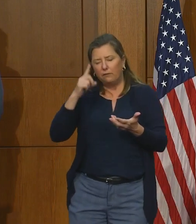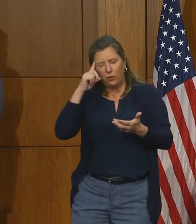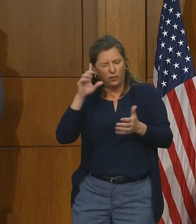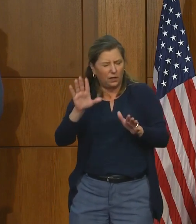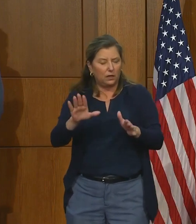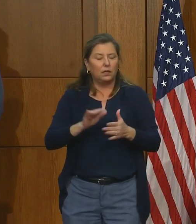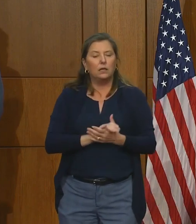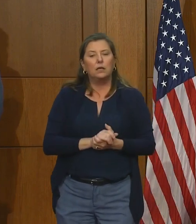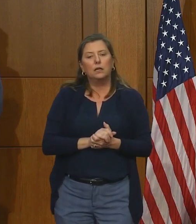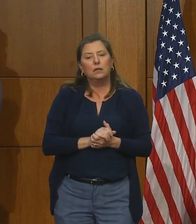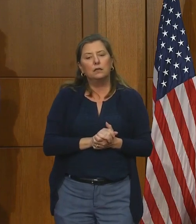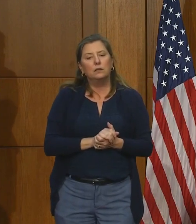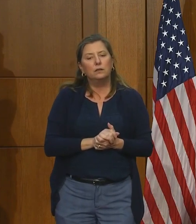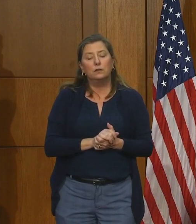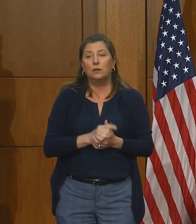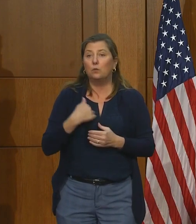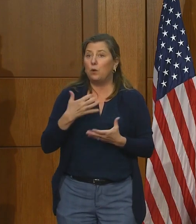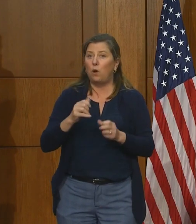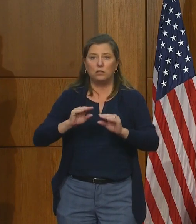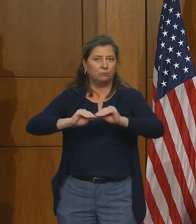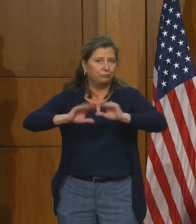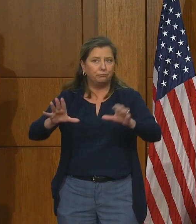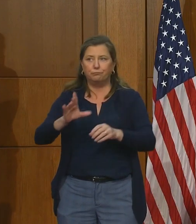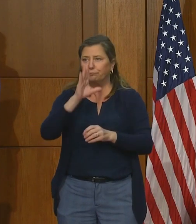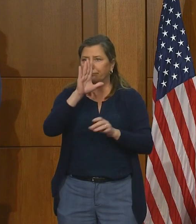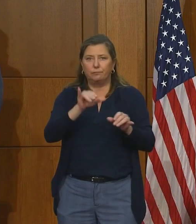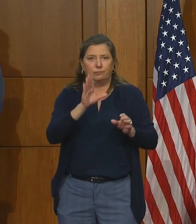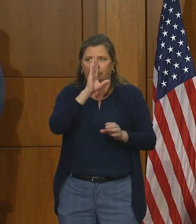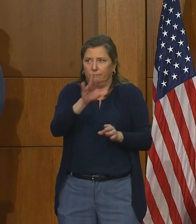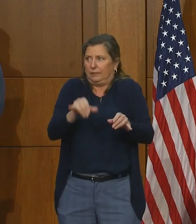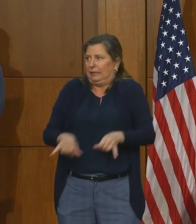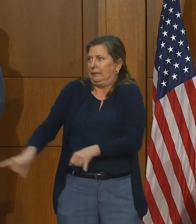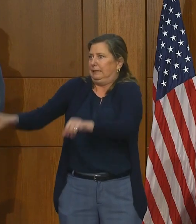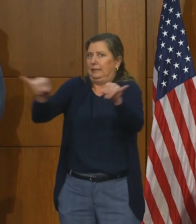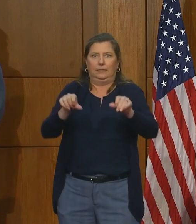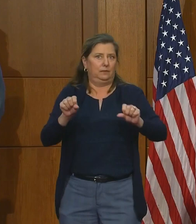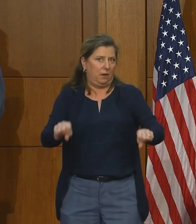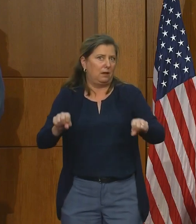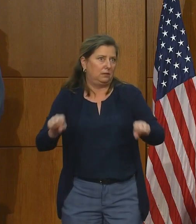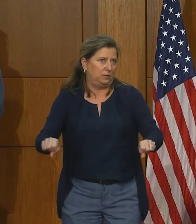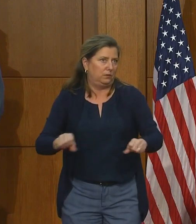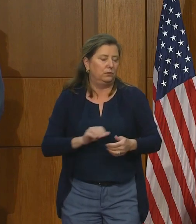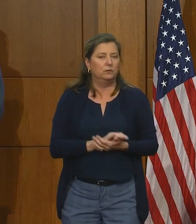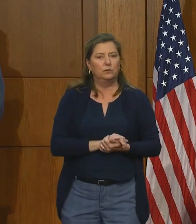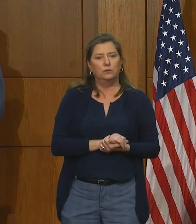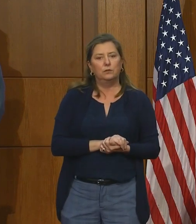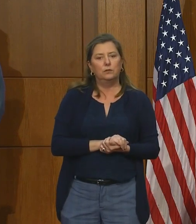WHETHER TOWNS- AND IF YOU KIND OF THINK THROUGH THIS OUT WE